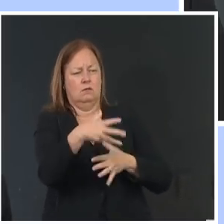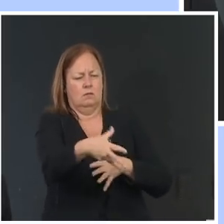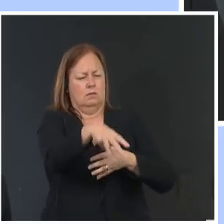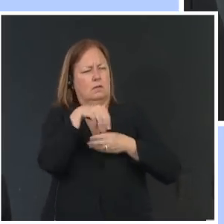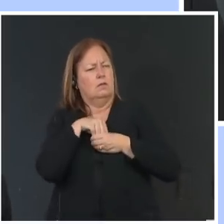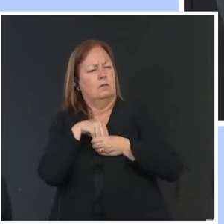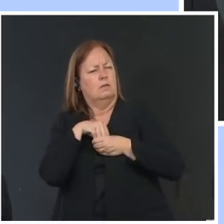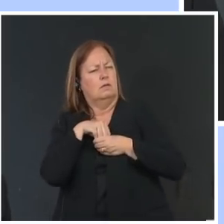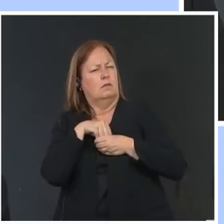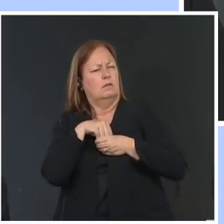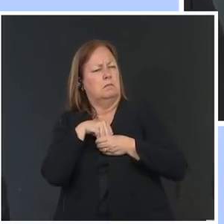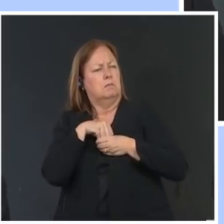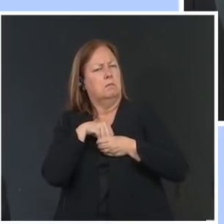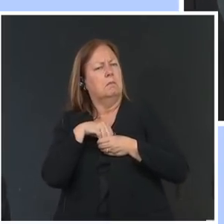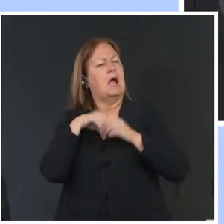legal basis, and this is typically the